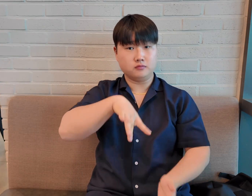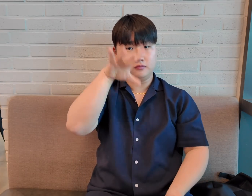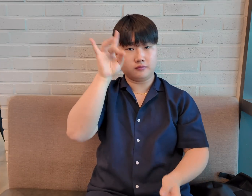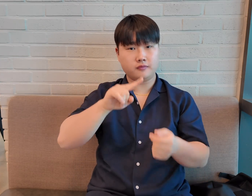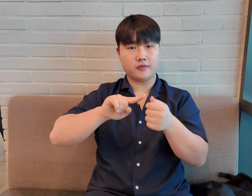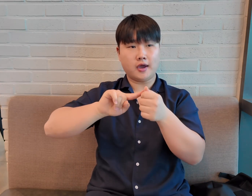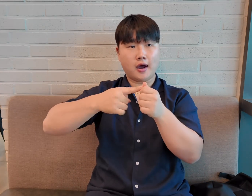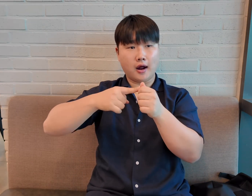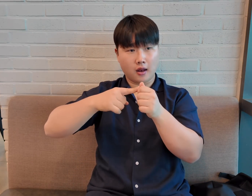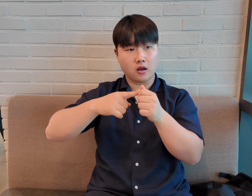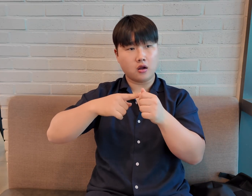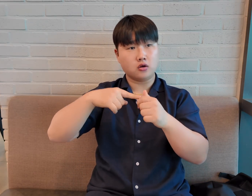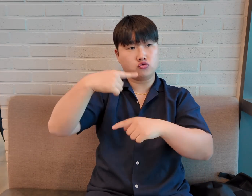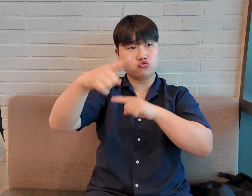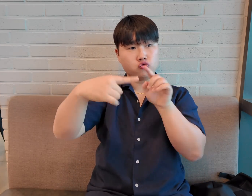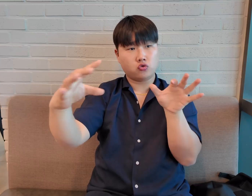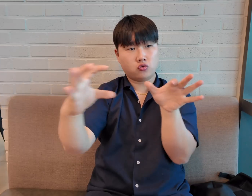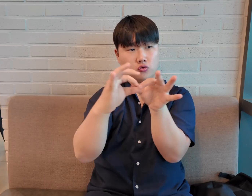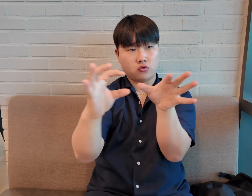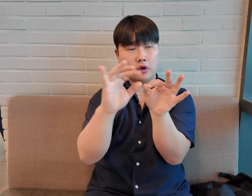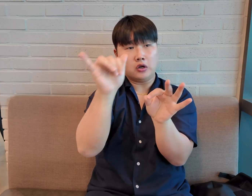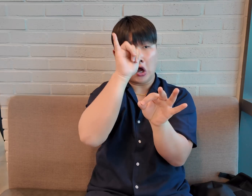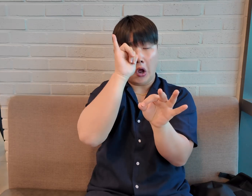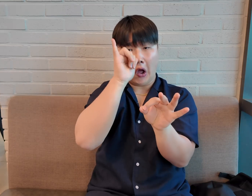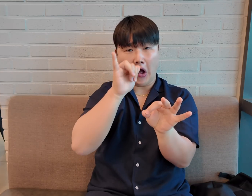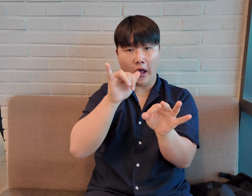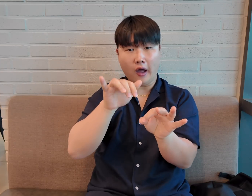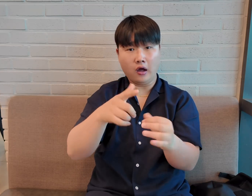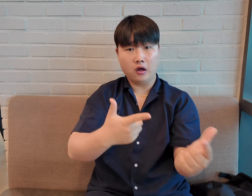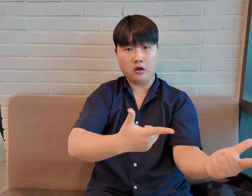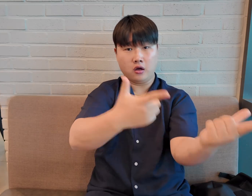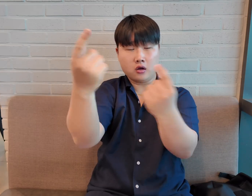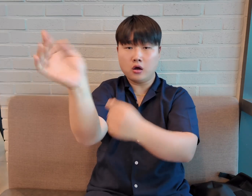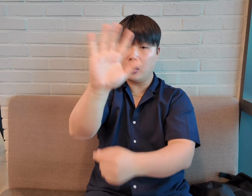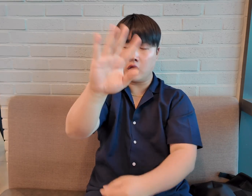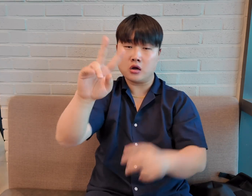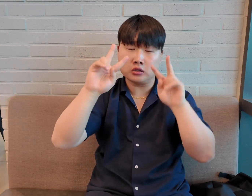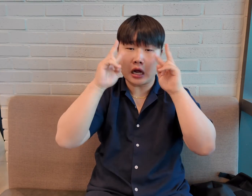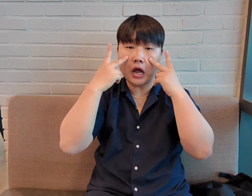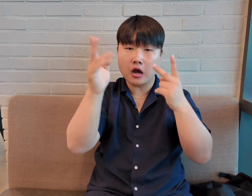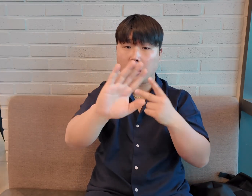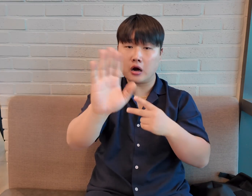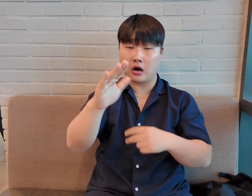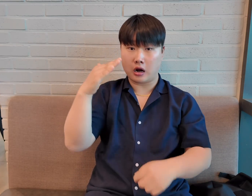they think that Korean sentences will connect well with sign language, but that's an illusion. That's not the case.